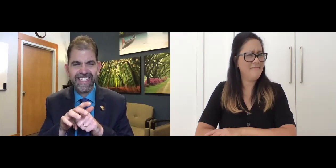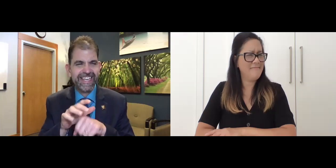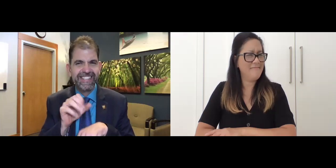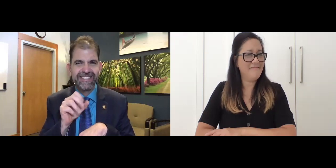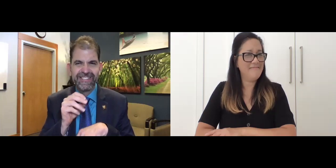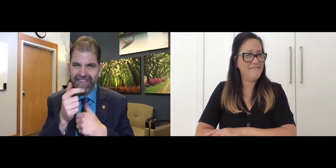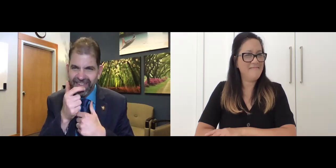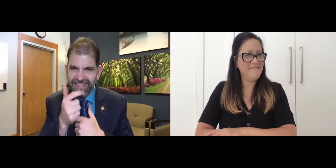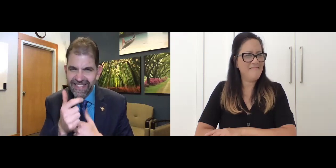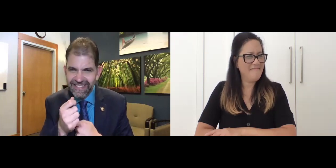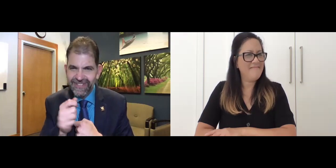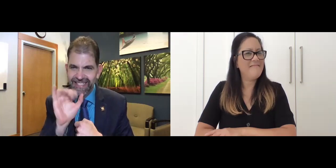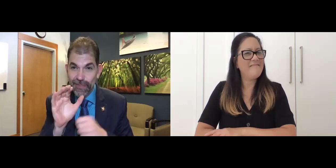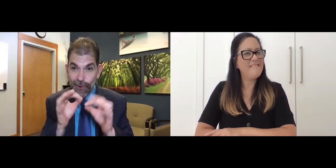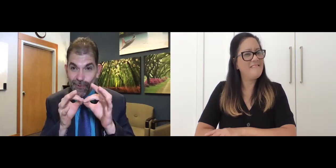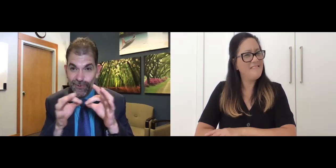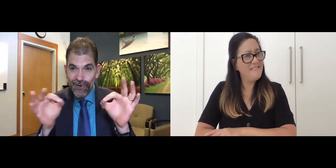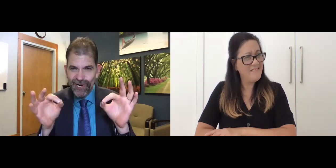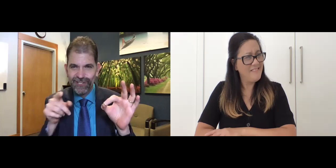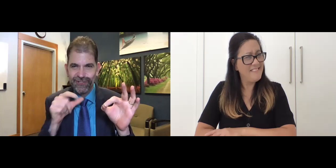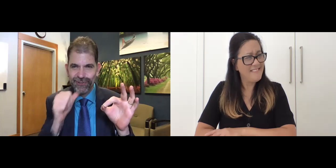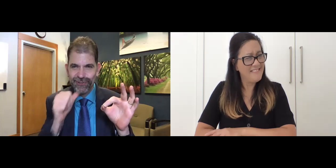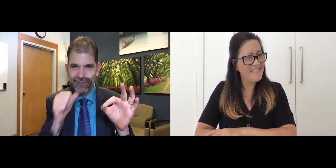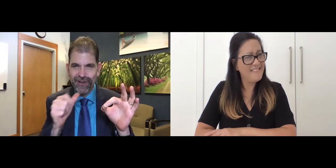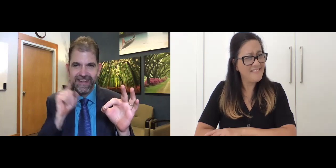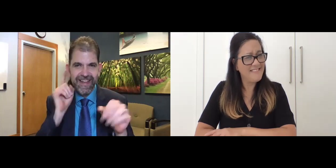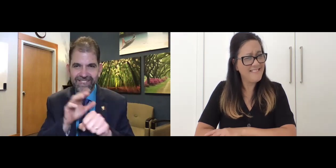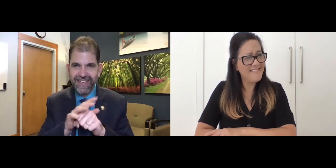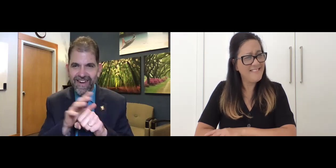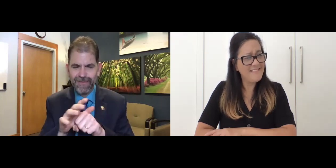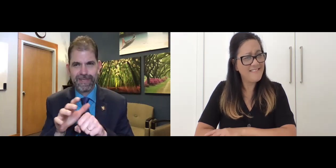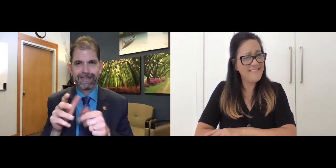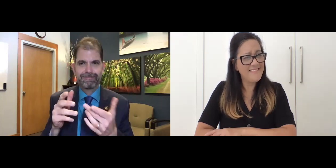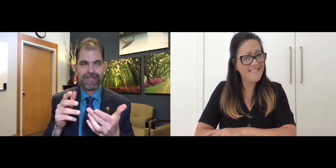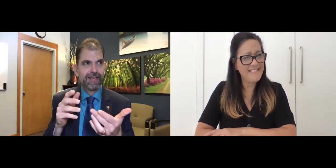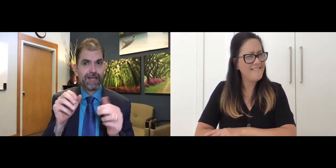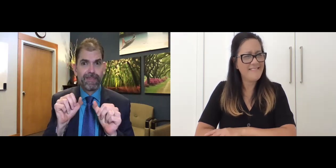deaf enough they said. You know that phrase is a curious one.